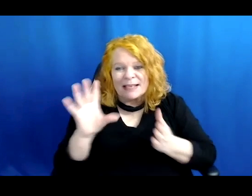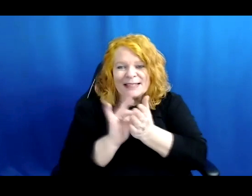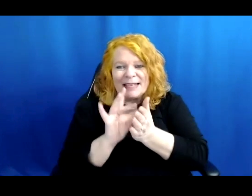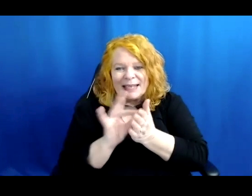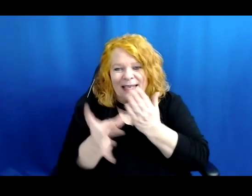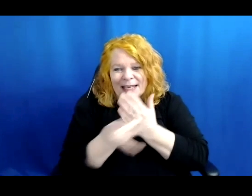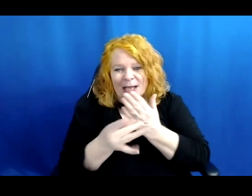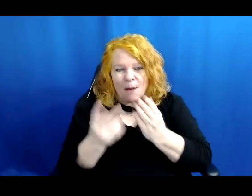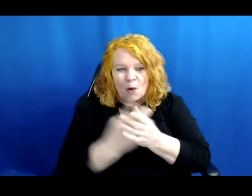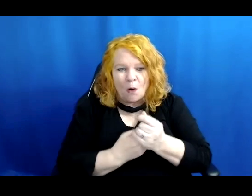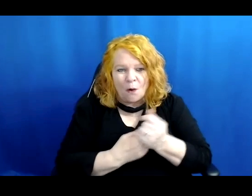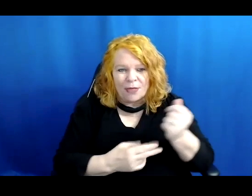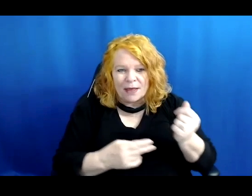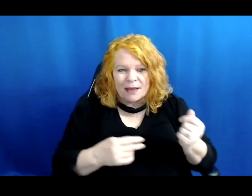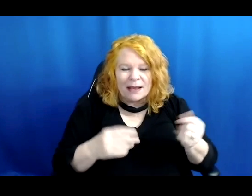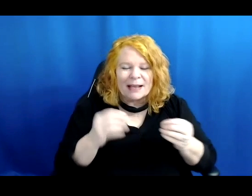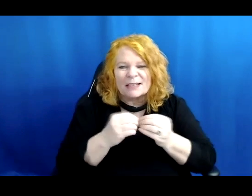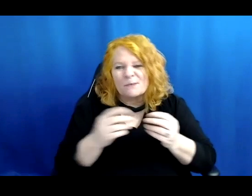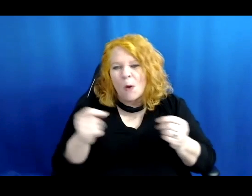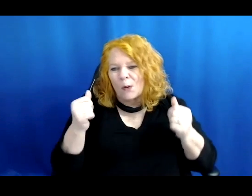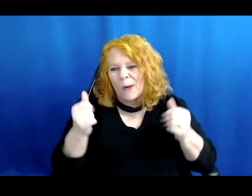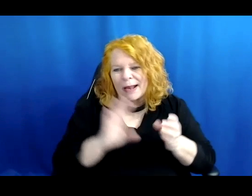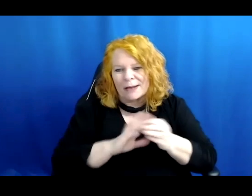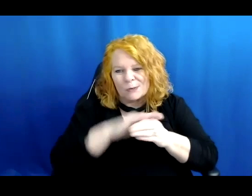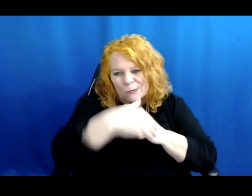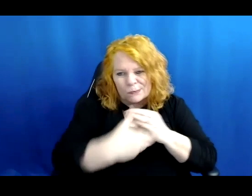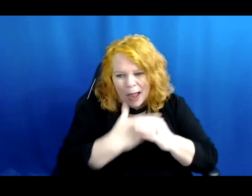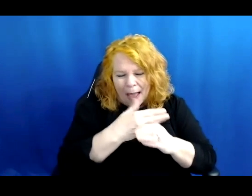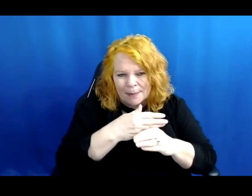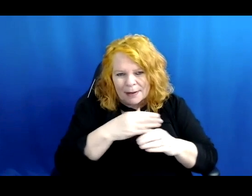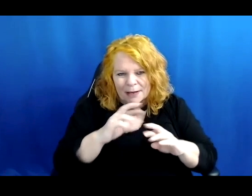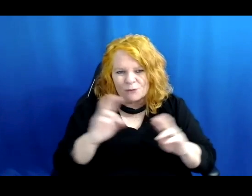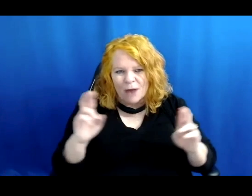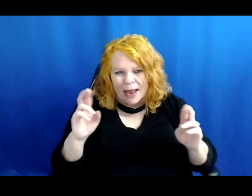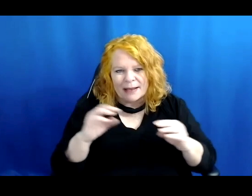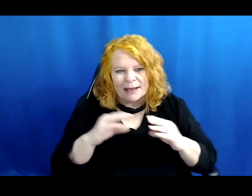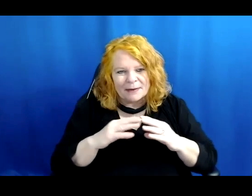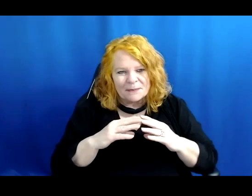It makes it quicker if I have a few things ready.